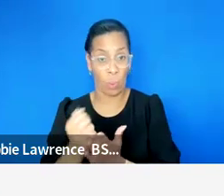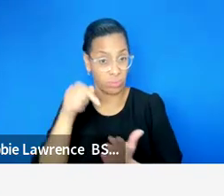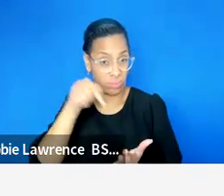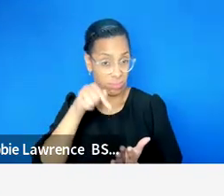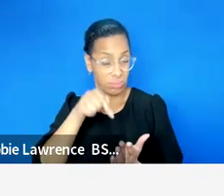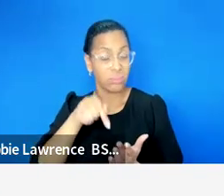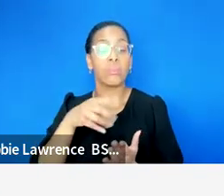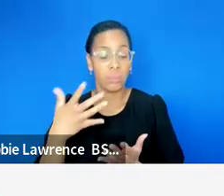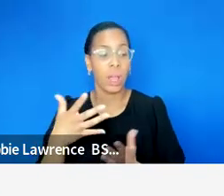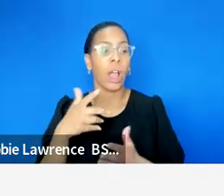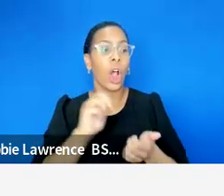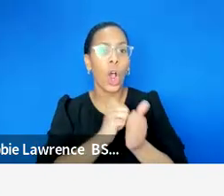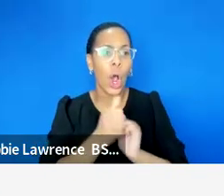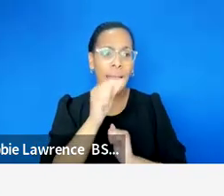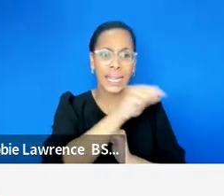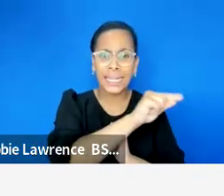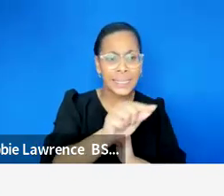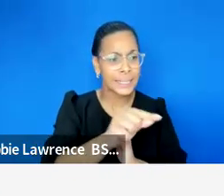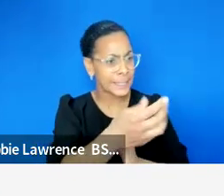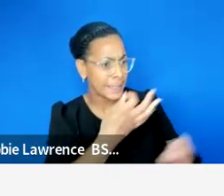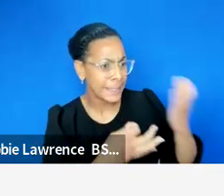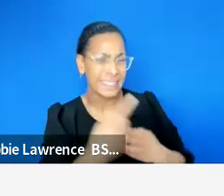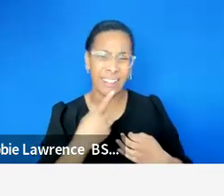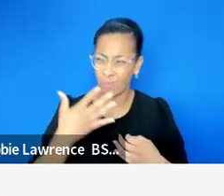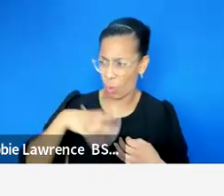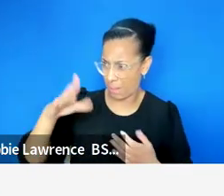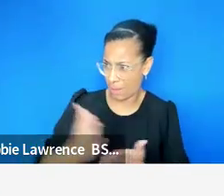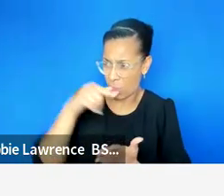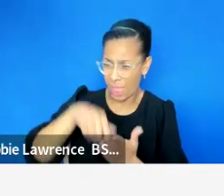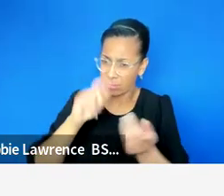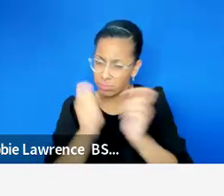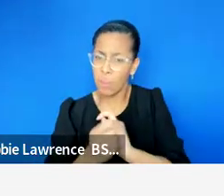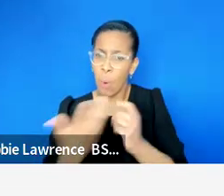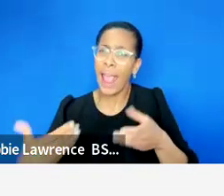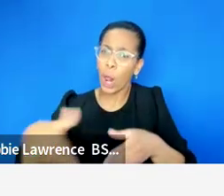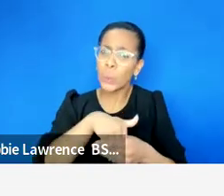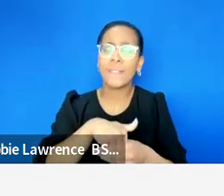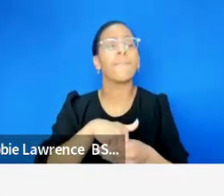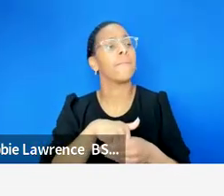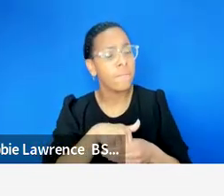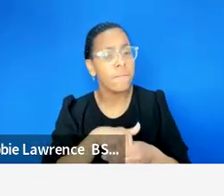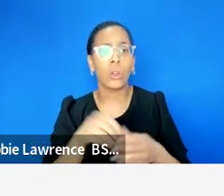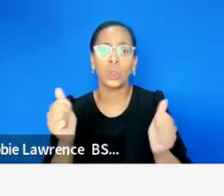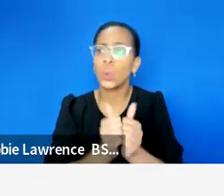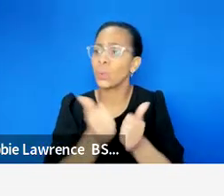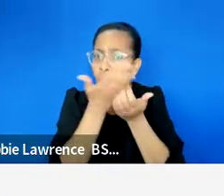Colleagues in particular wanted that to be more inclusive for a variety of different disabilities and conditions.